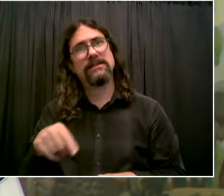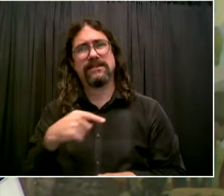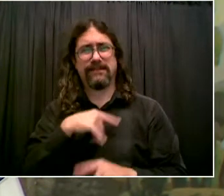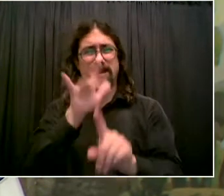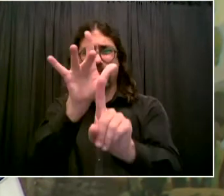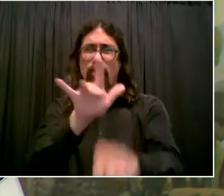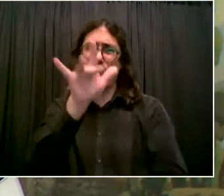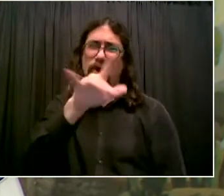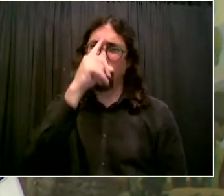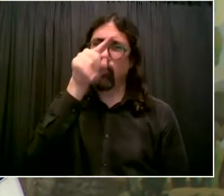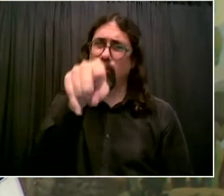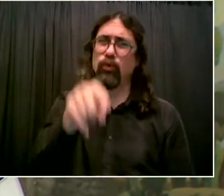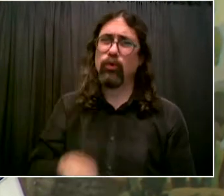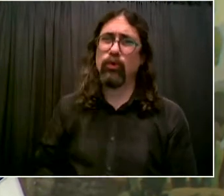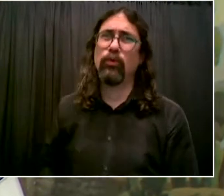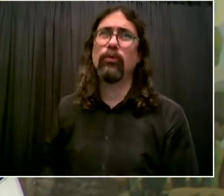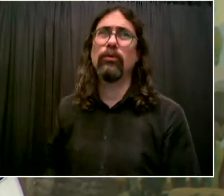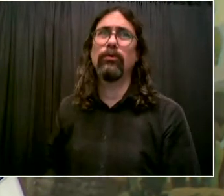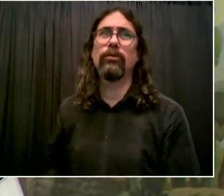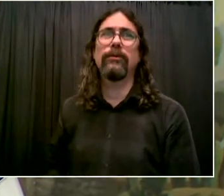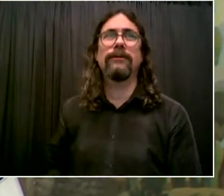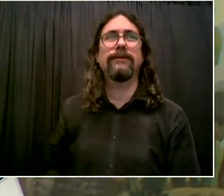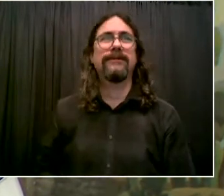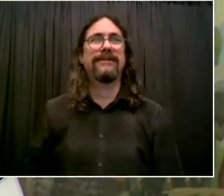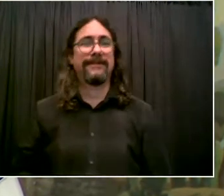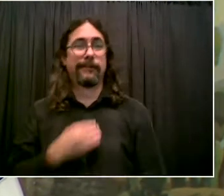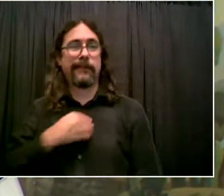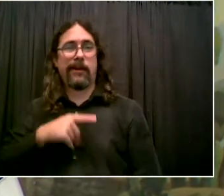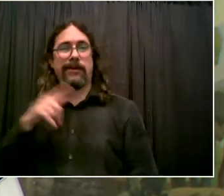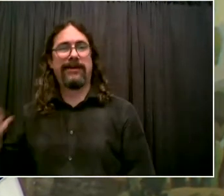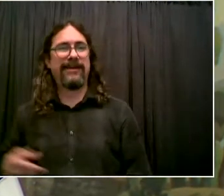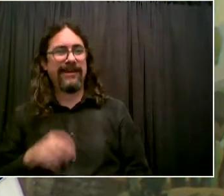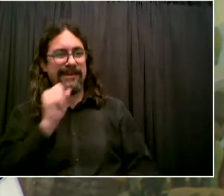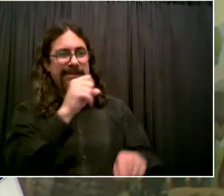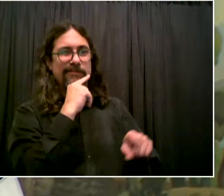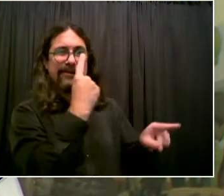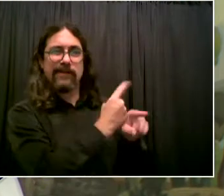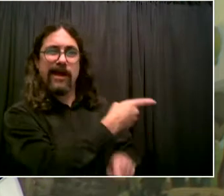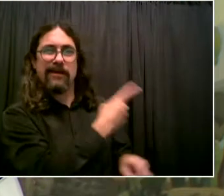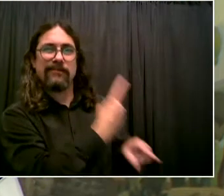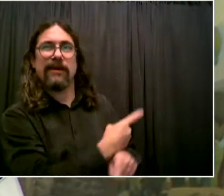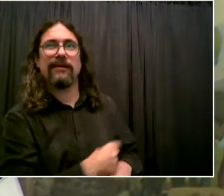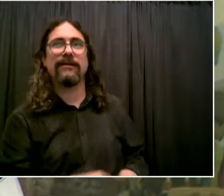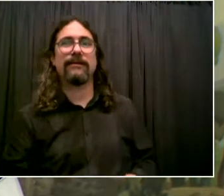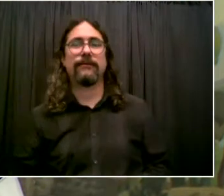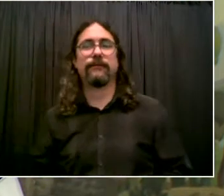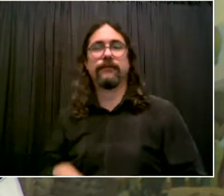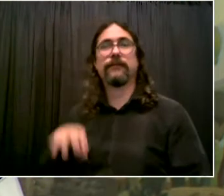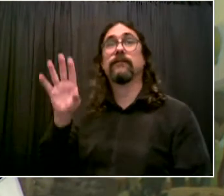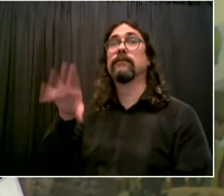ORCRHAD BEACH, NEVER. IF YOU MISSED IT, I FEEL BAD